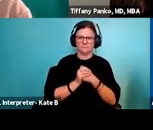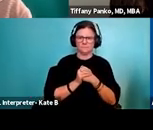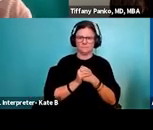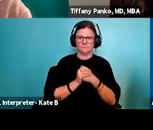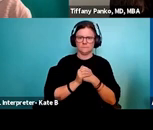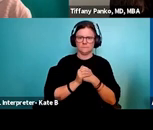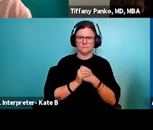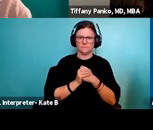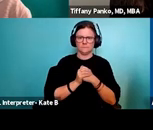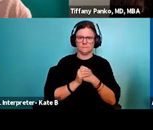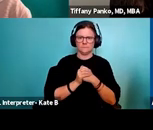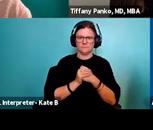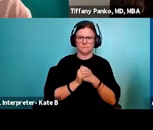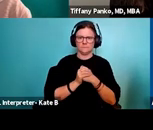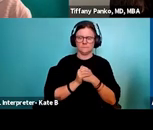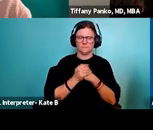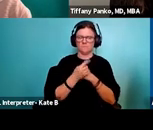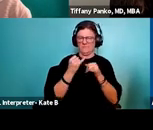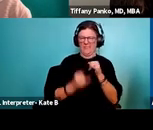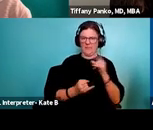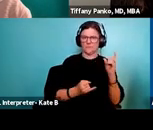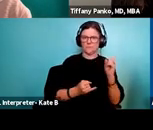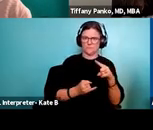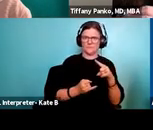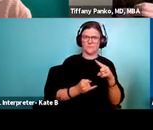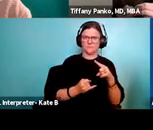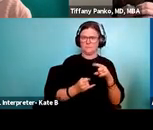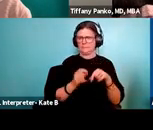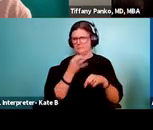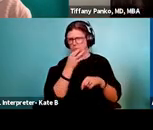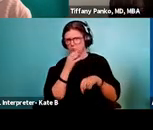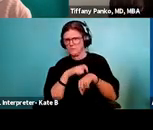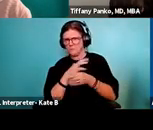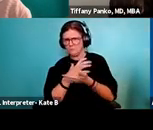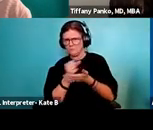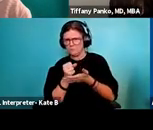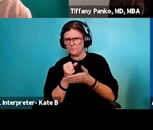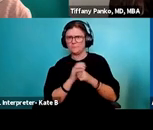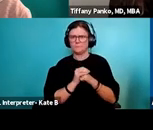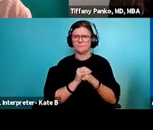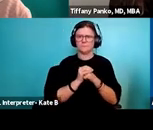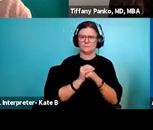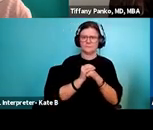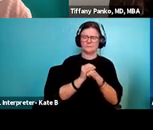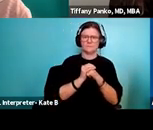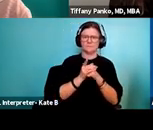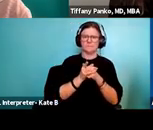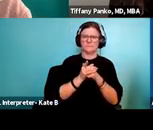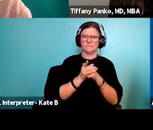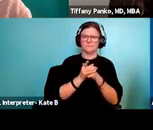So the last question since we are almost out of time, from Janice is “I have a pregnant